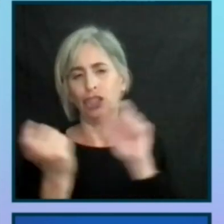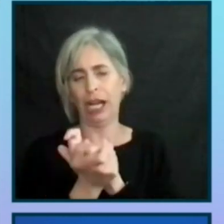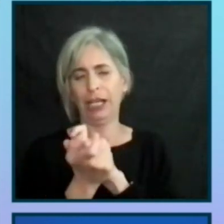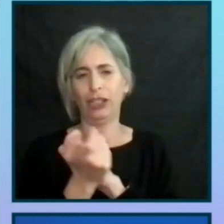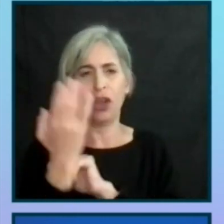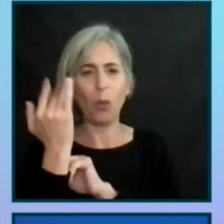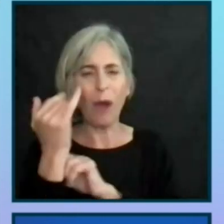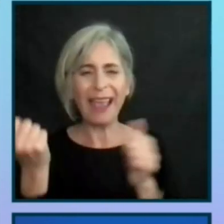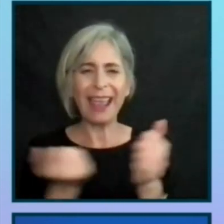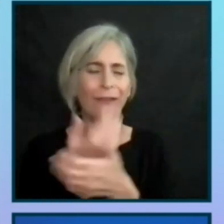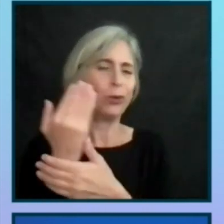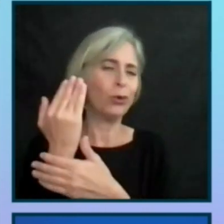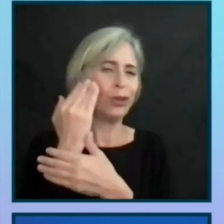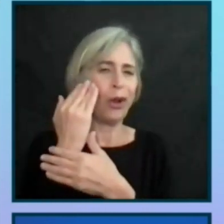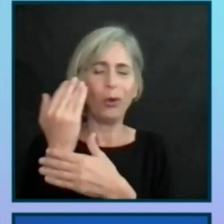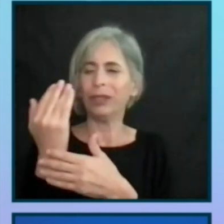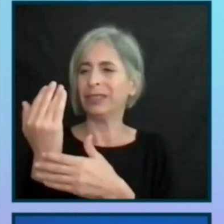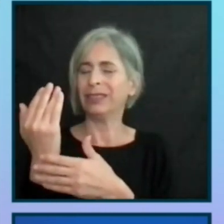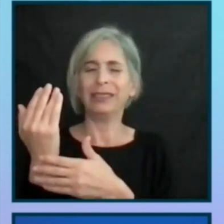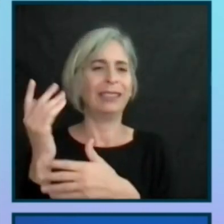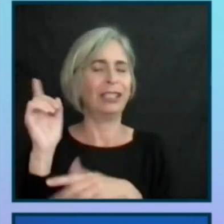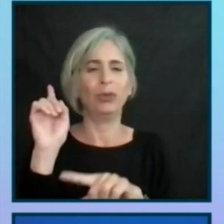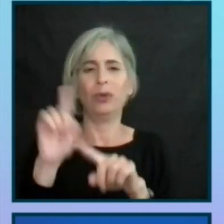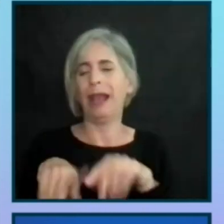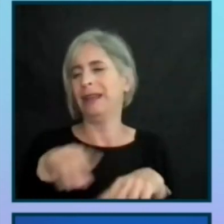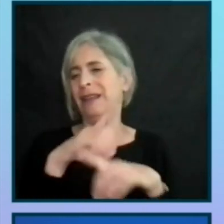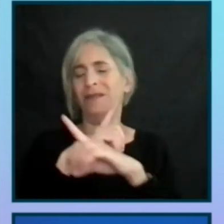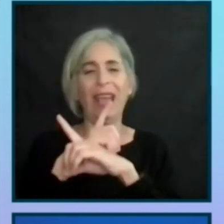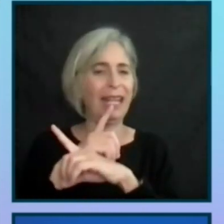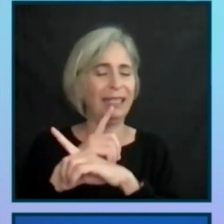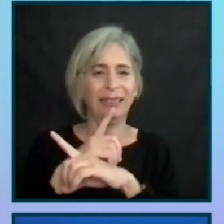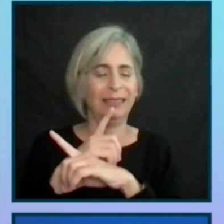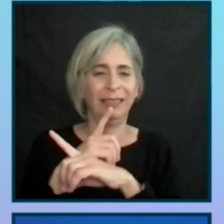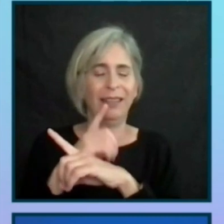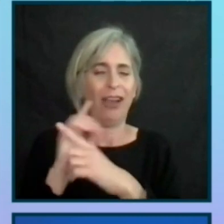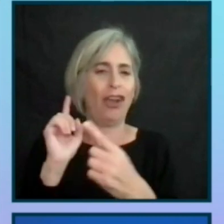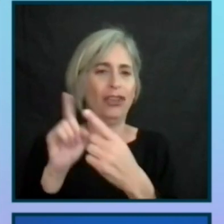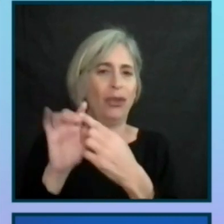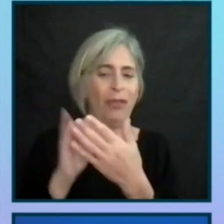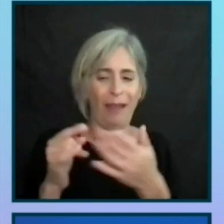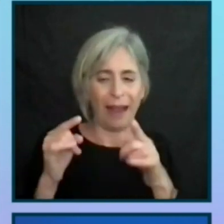there's not gonna be any viable defense. And then all this